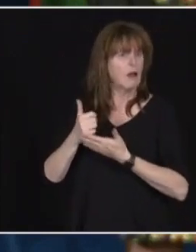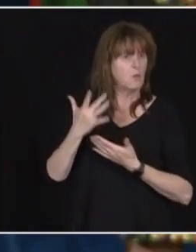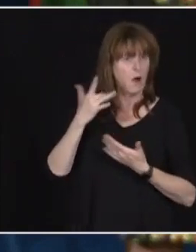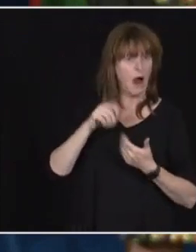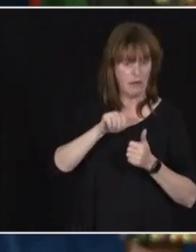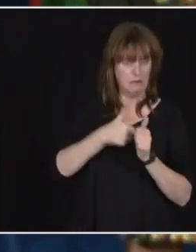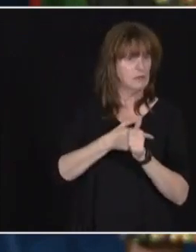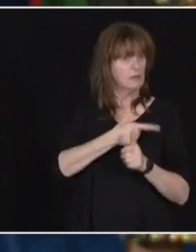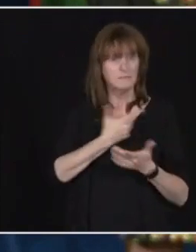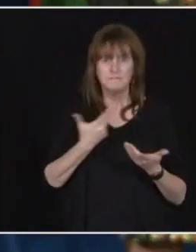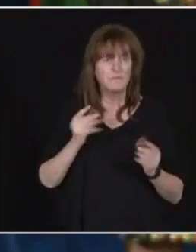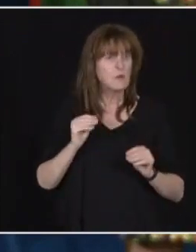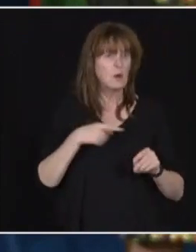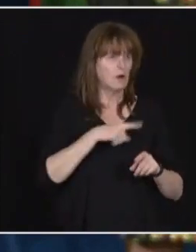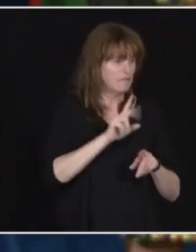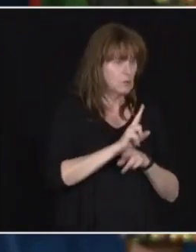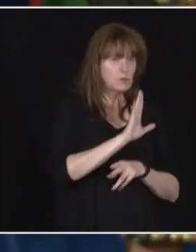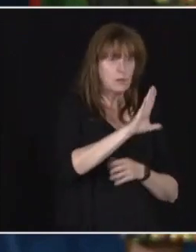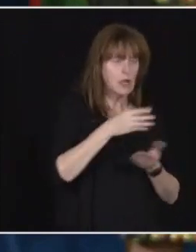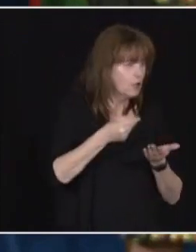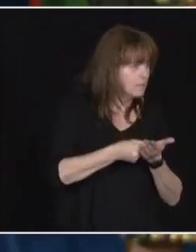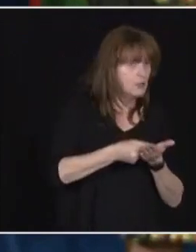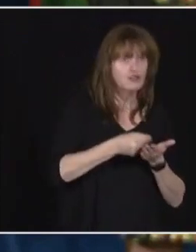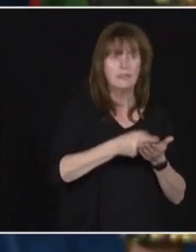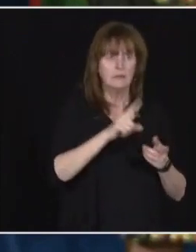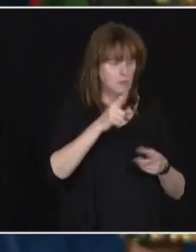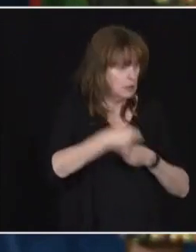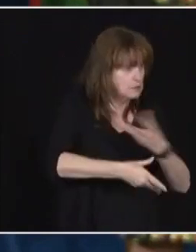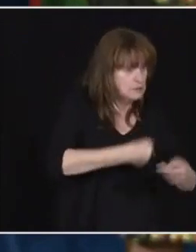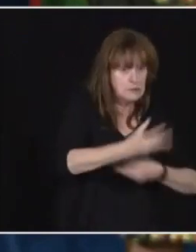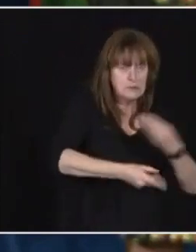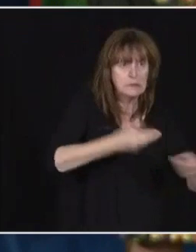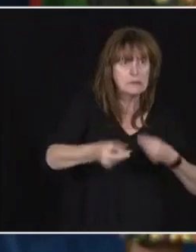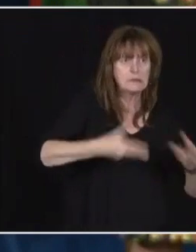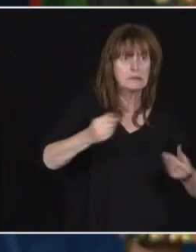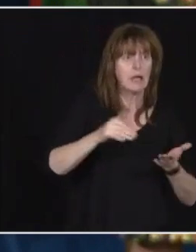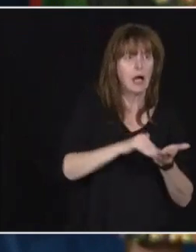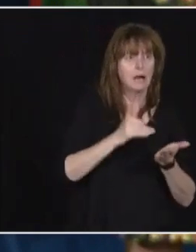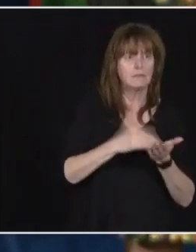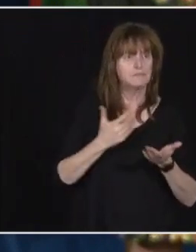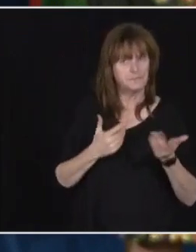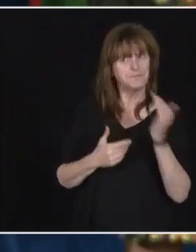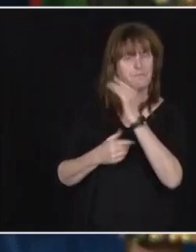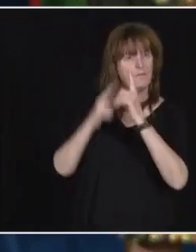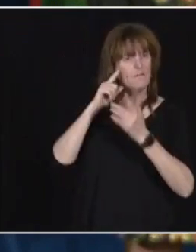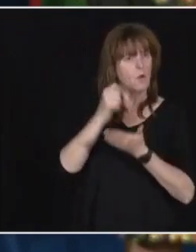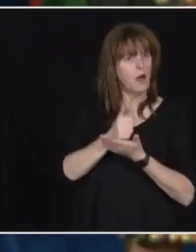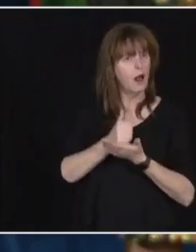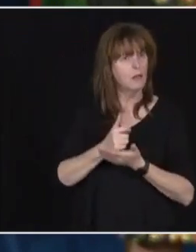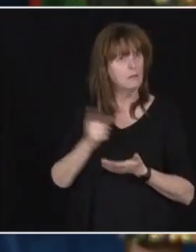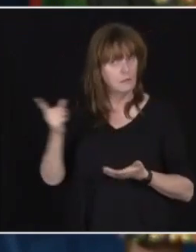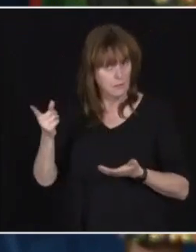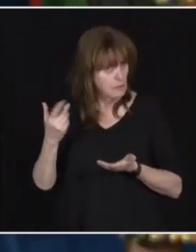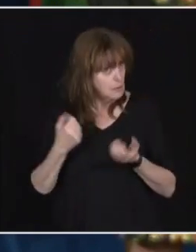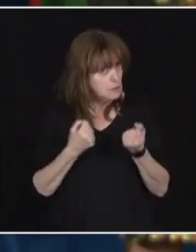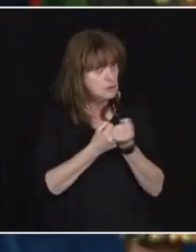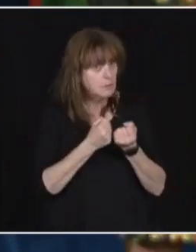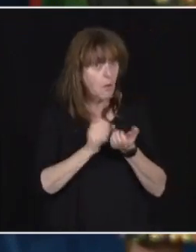to essentially backfill their budget because they have had to use their budget to pay for the items due to COVID-19. Is that something that you